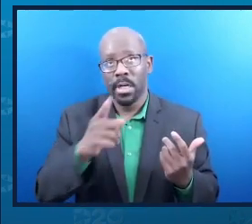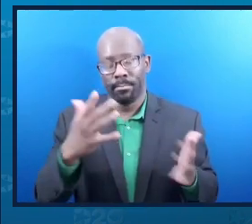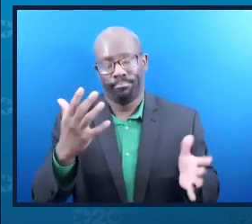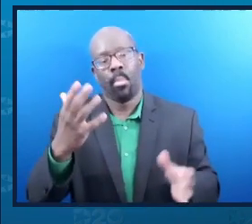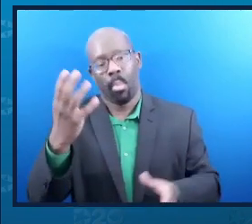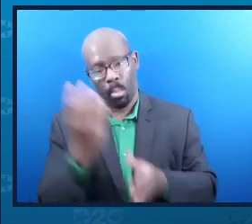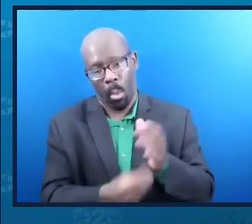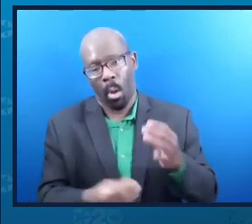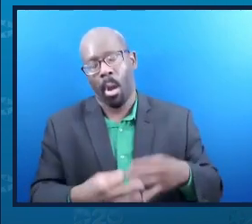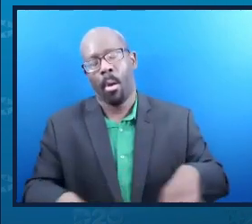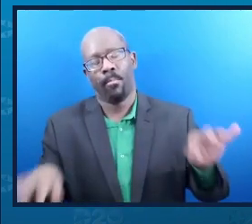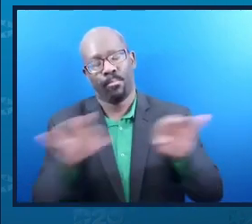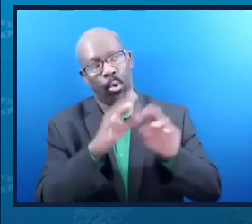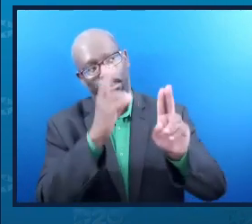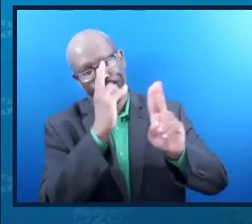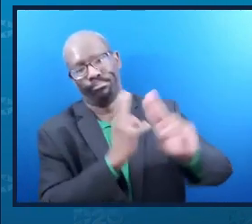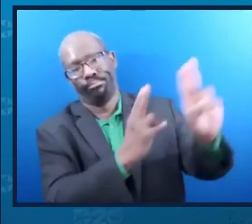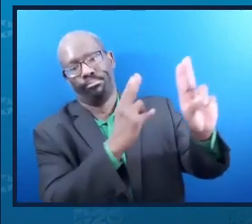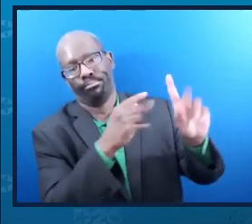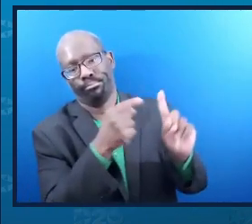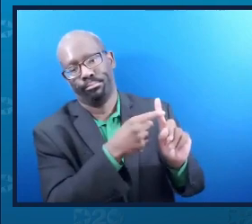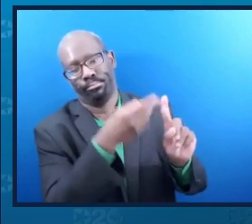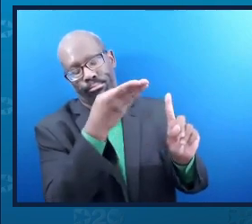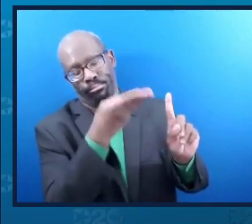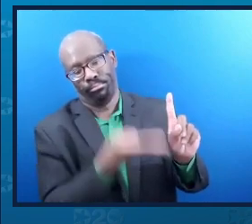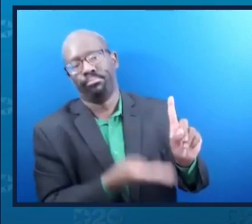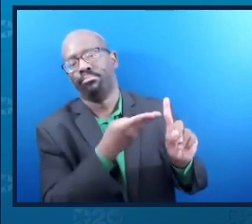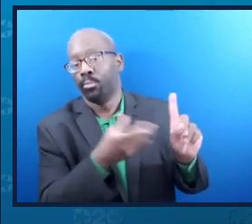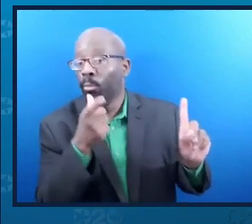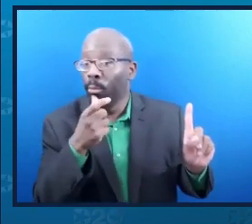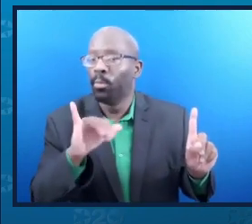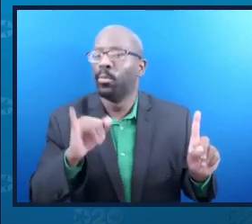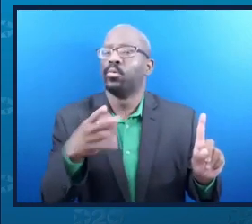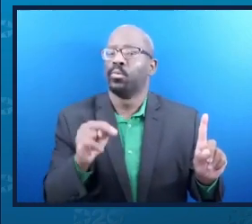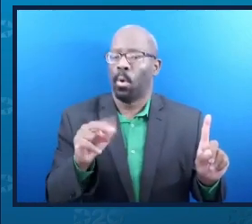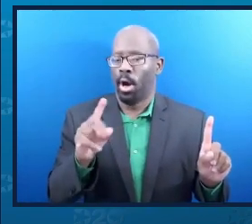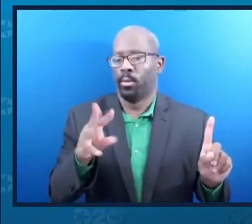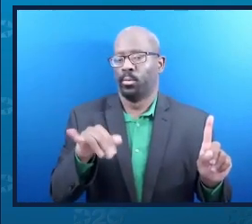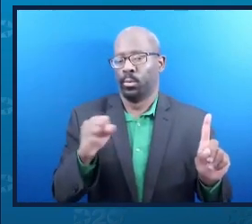LEWIS. SOME YEARS AGO I SAT DOWN WITH